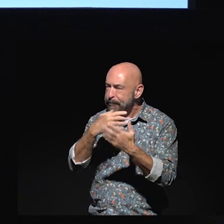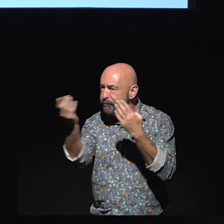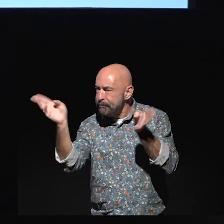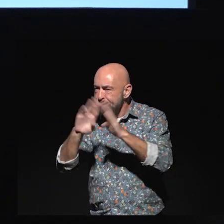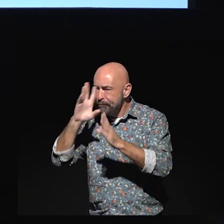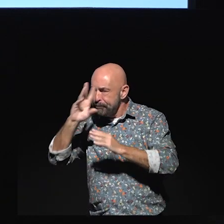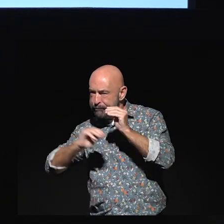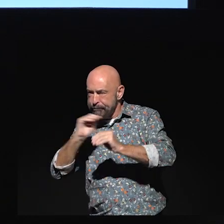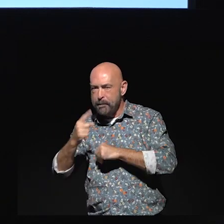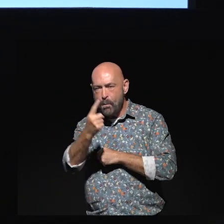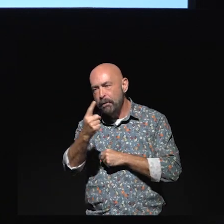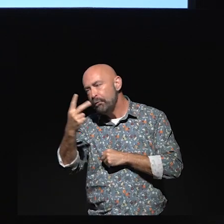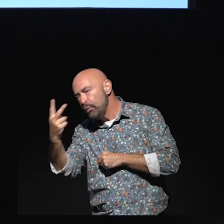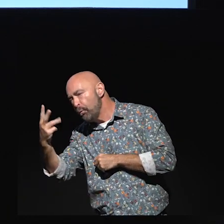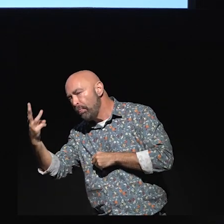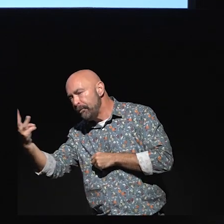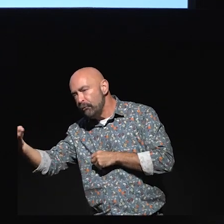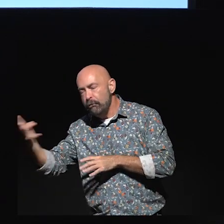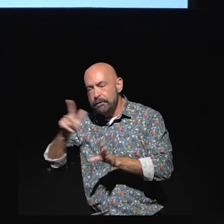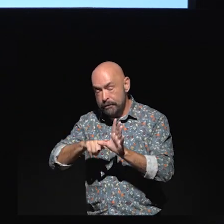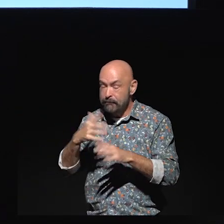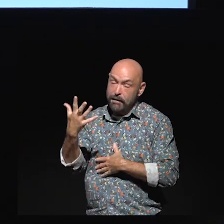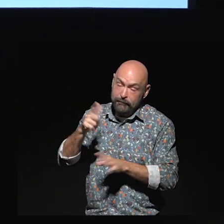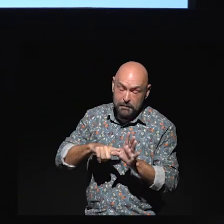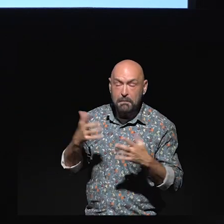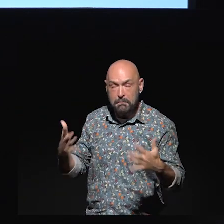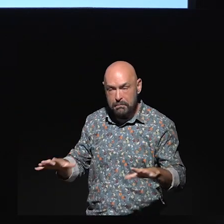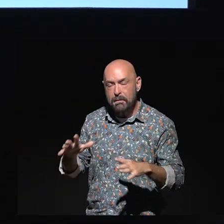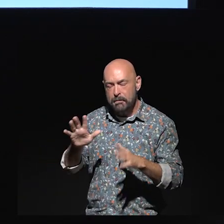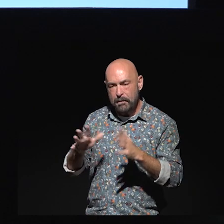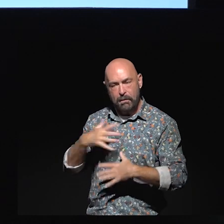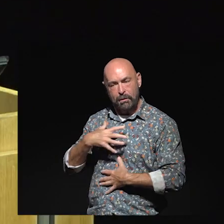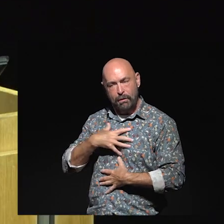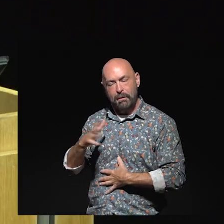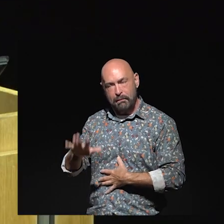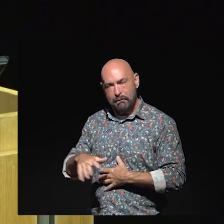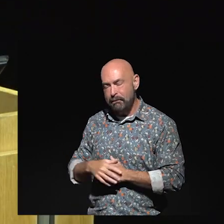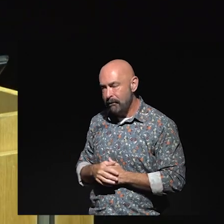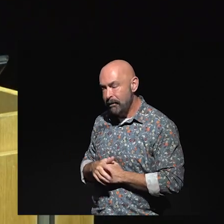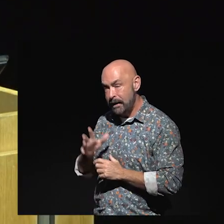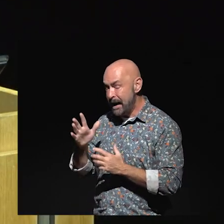Is it one year, two year, three, five years? People are often surprised how long it takes.